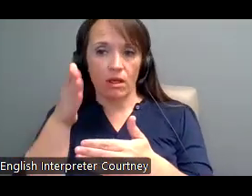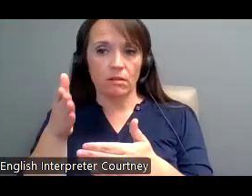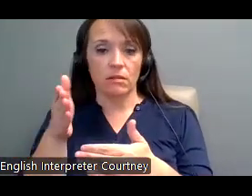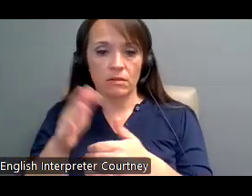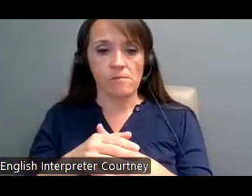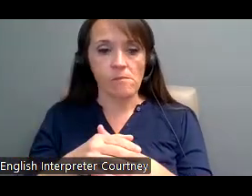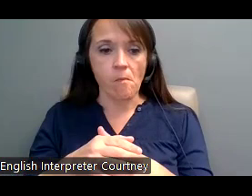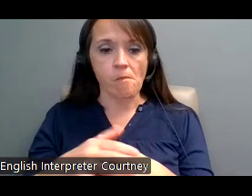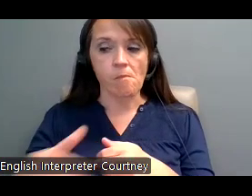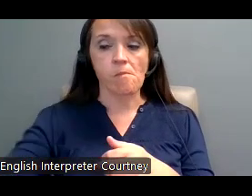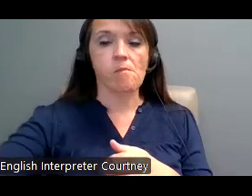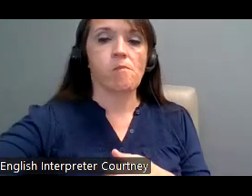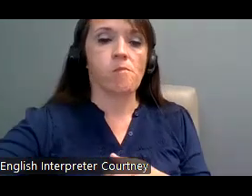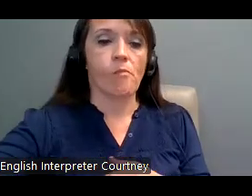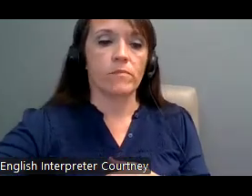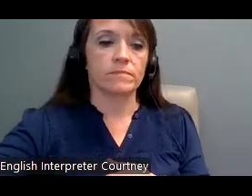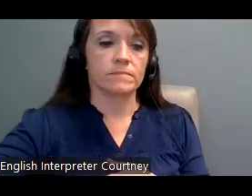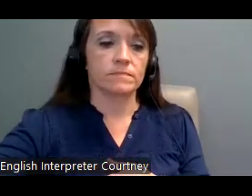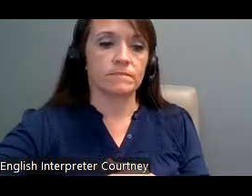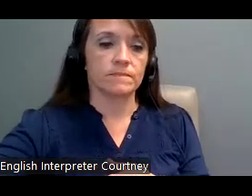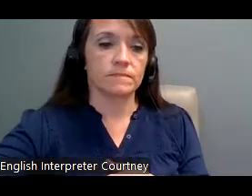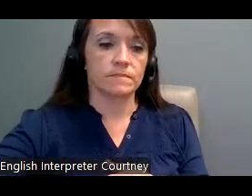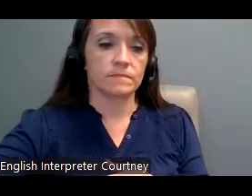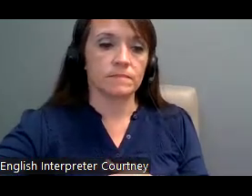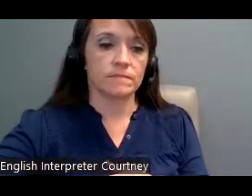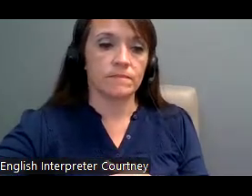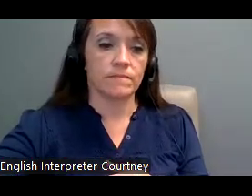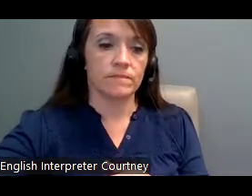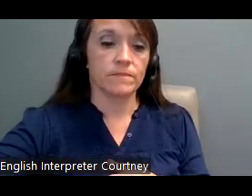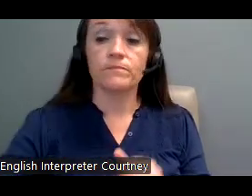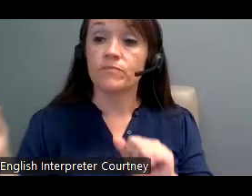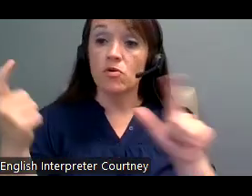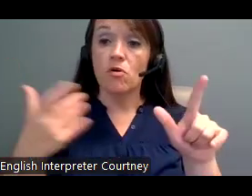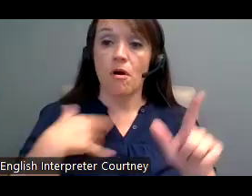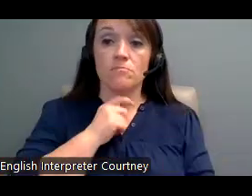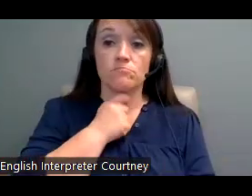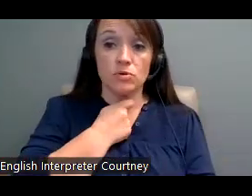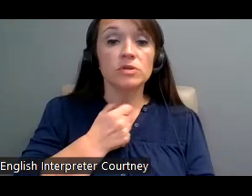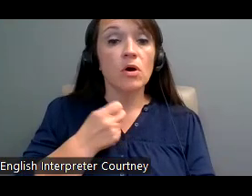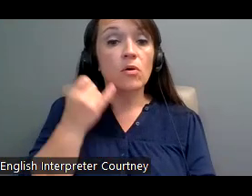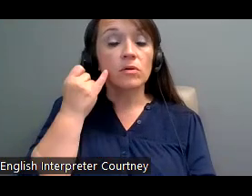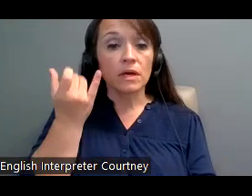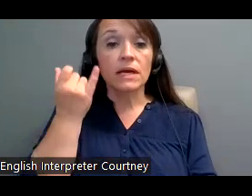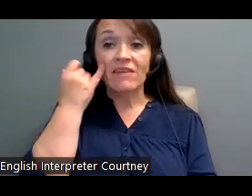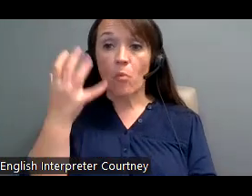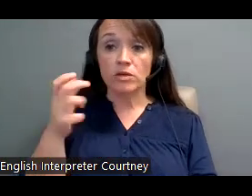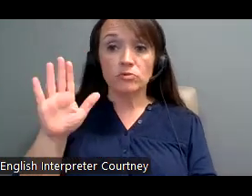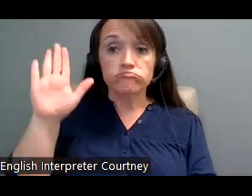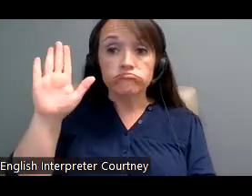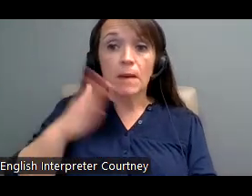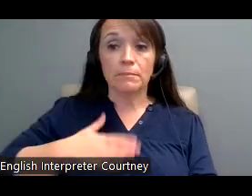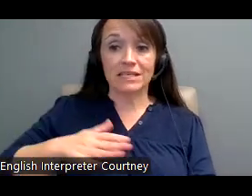we will use the checkbox or you raise your hand. This is the last session for 2024 so stay tuned